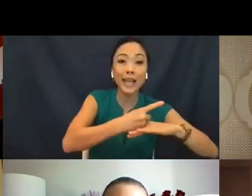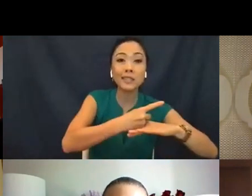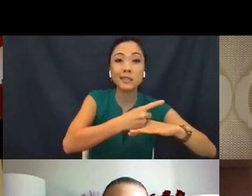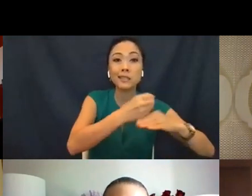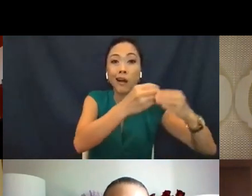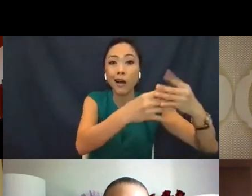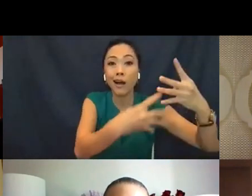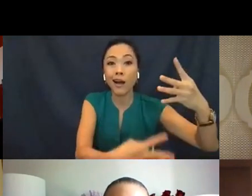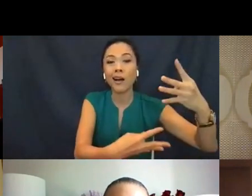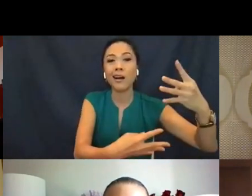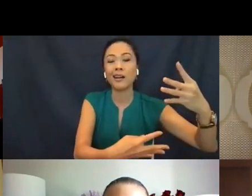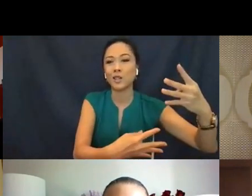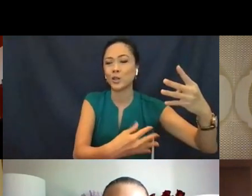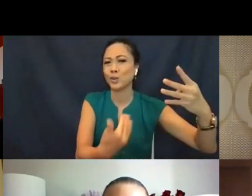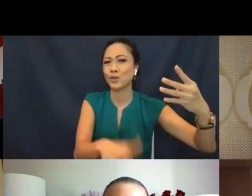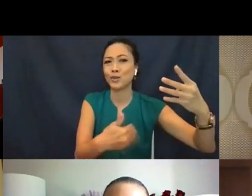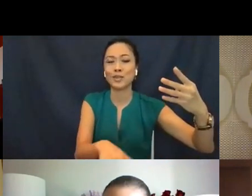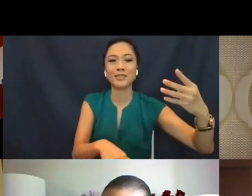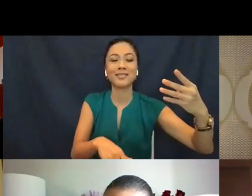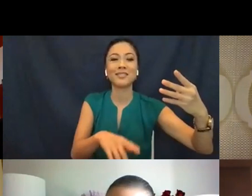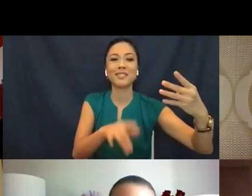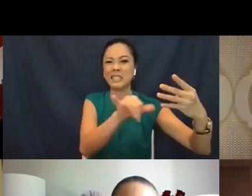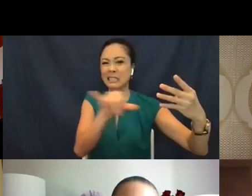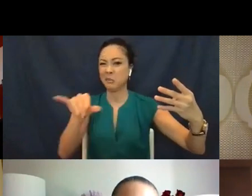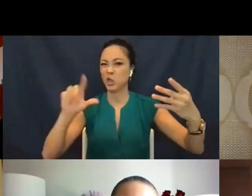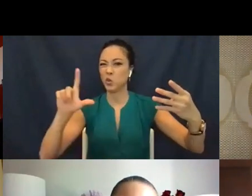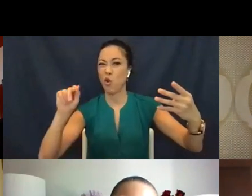perspective what she was seeing, but it took a while for many